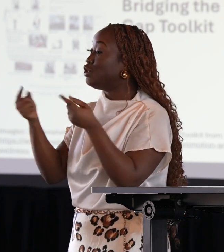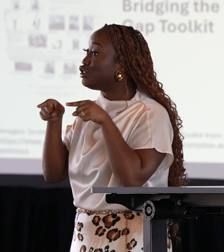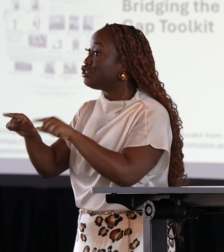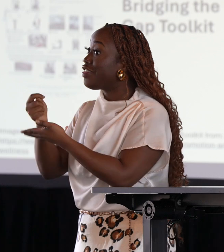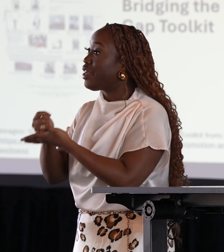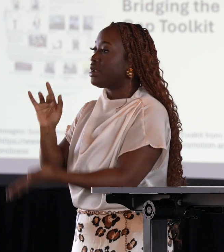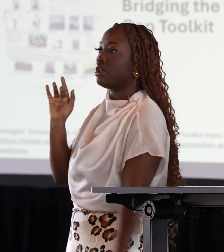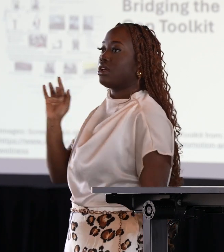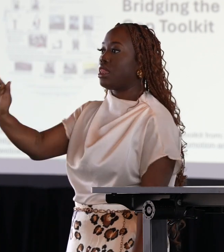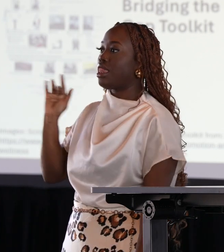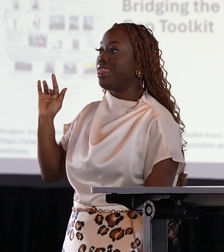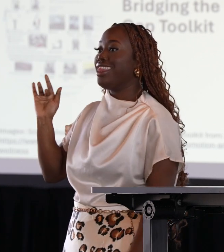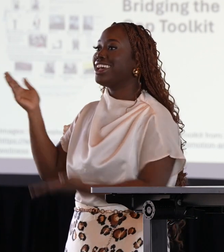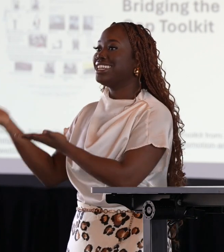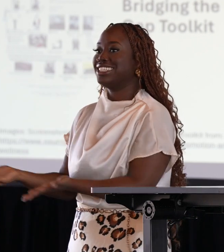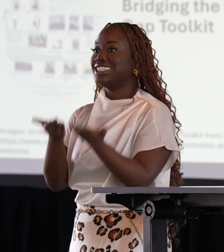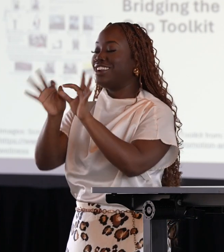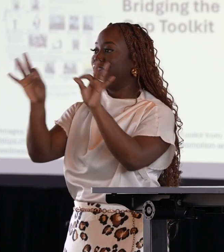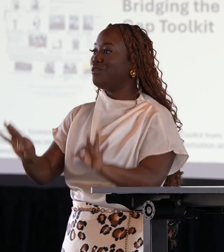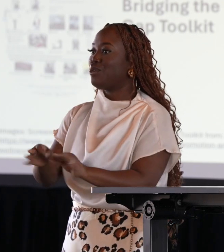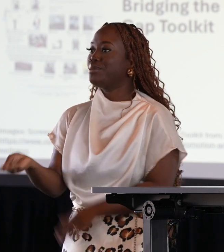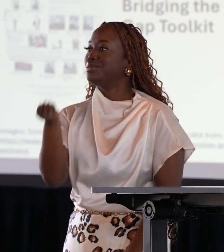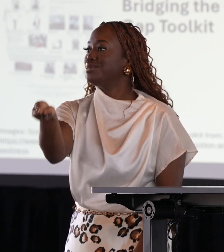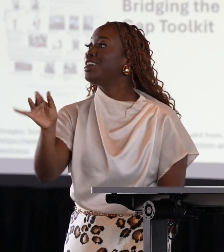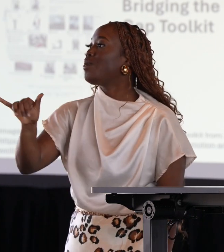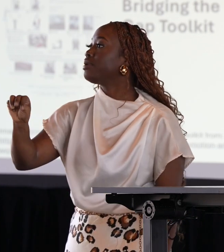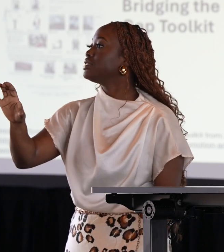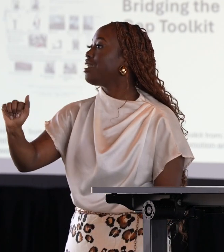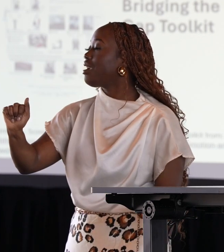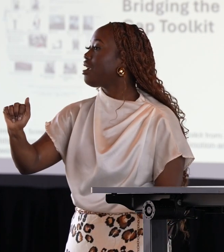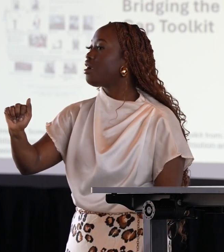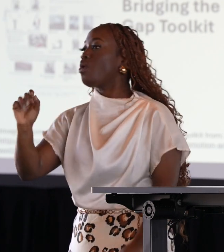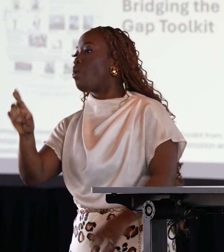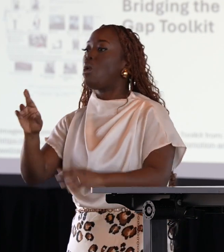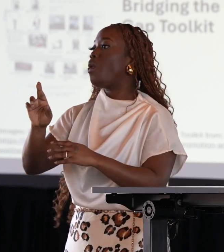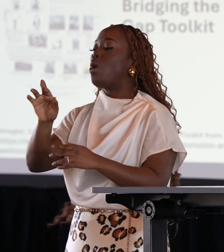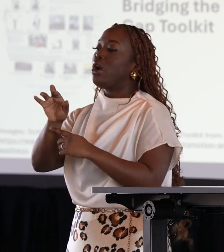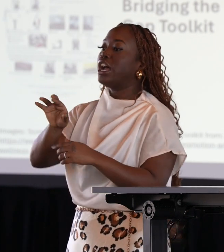click the box, you can take it then with a nice, warm handoff to the YMCA or to the Paraquad forth wine center. So some of